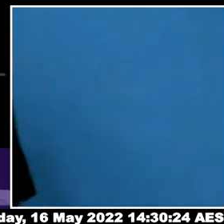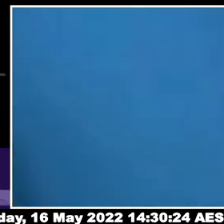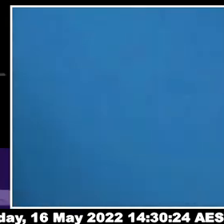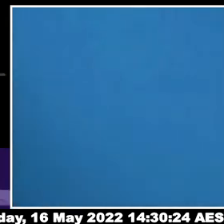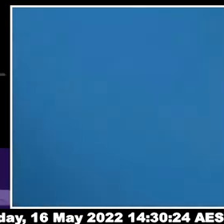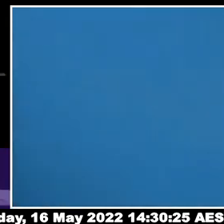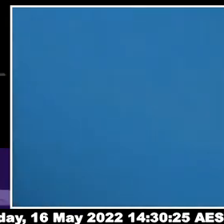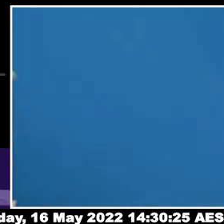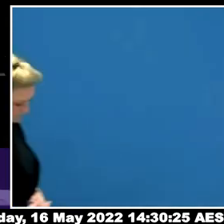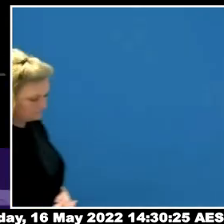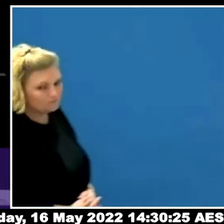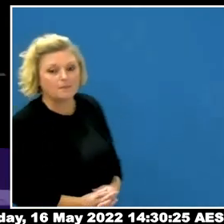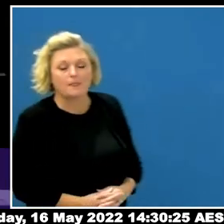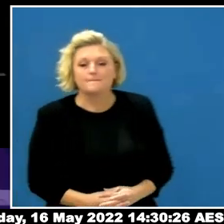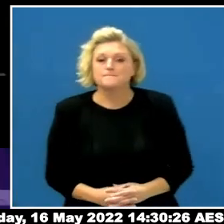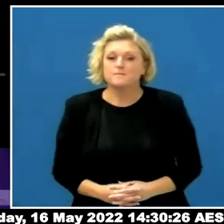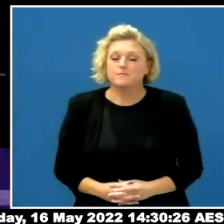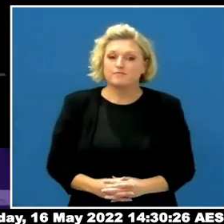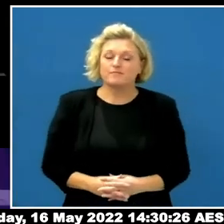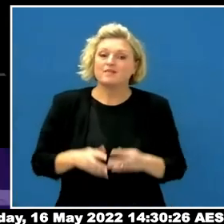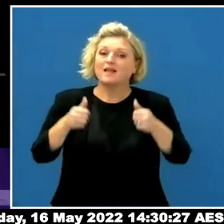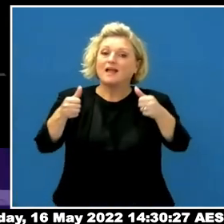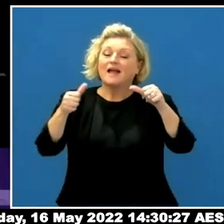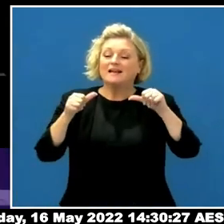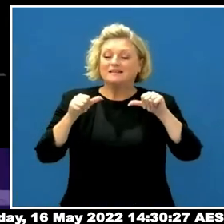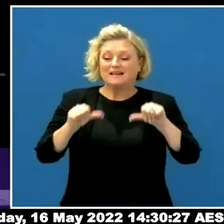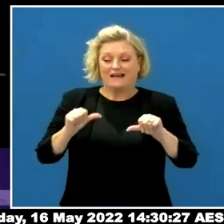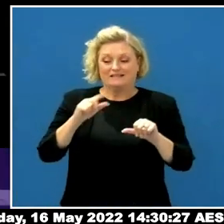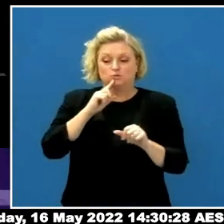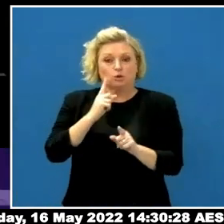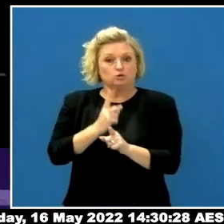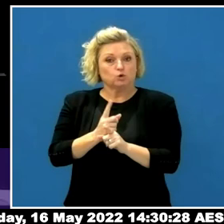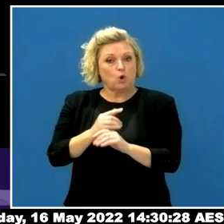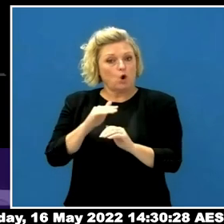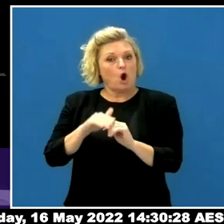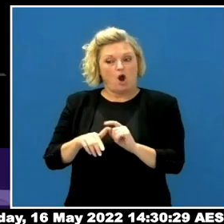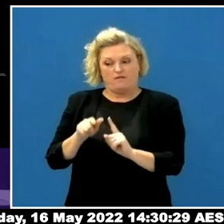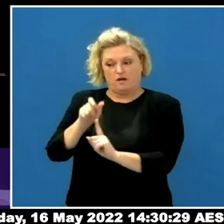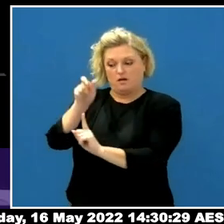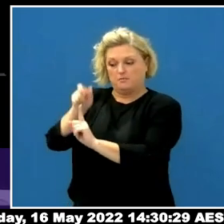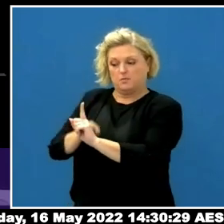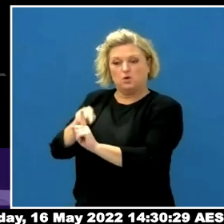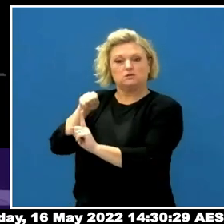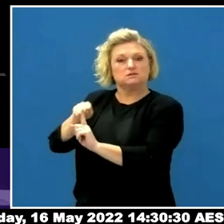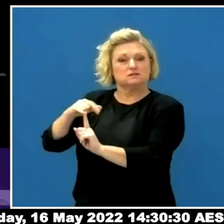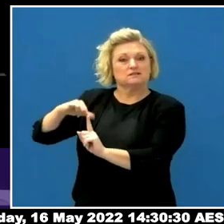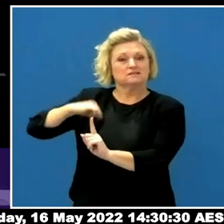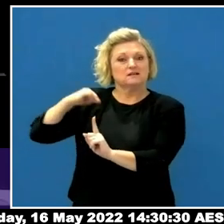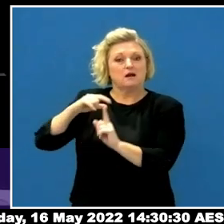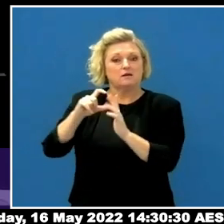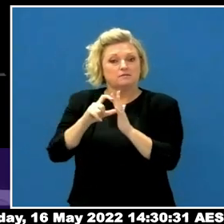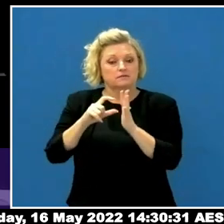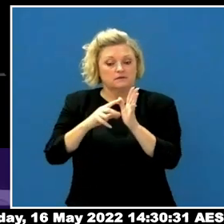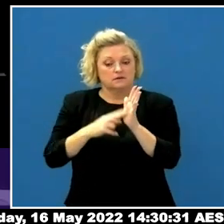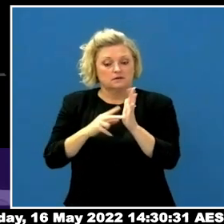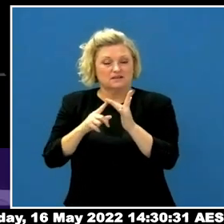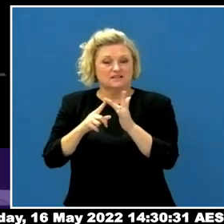He supported Simon in 2019 and some of 2020, transporting him to and from his music